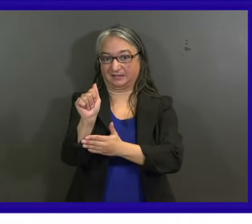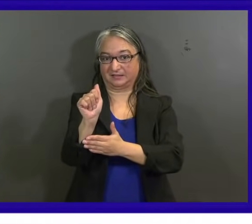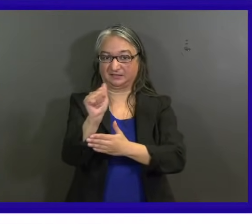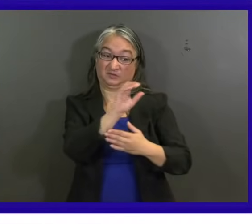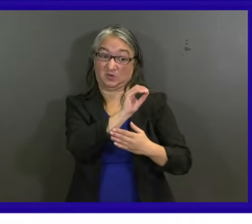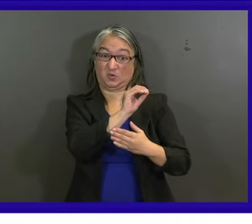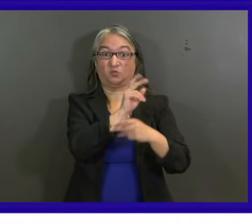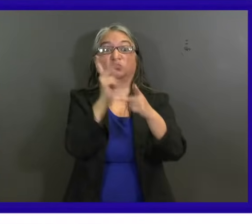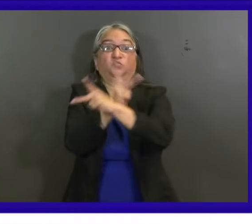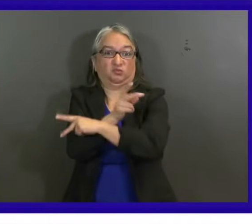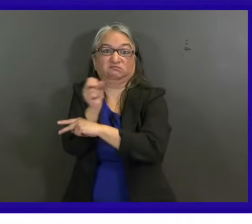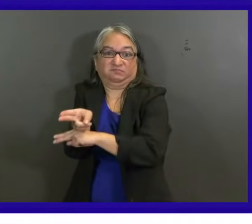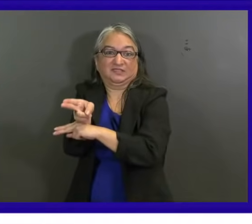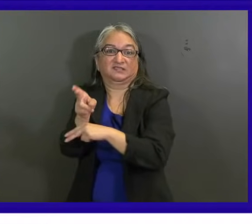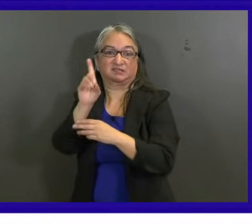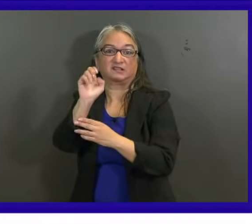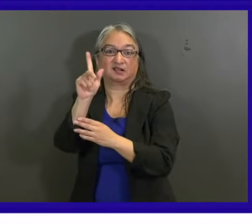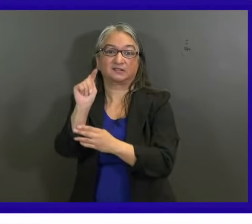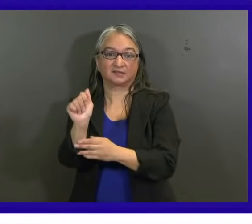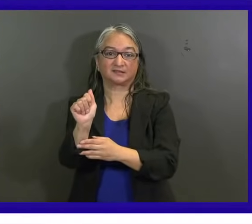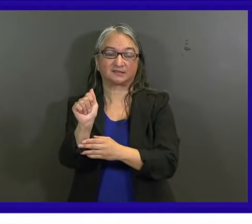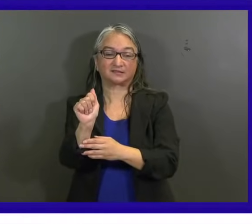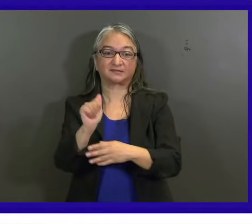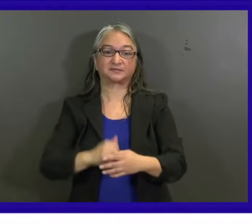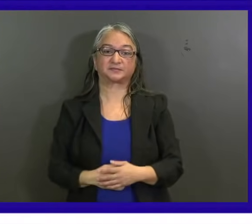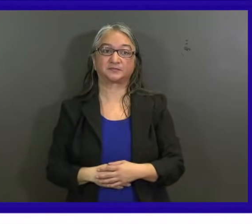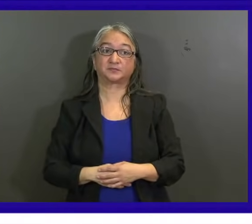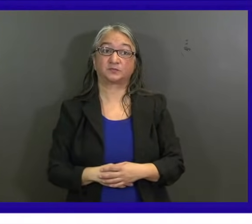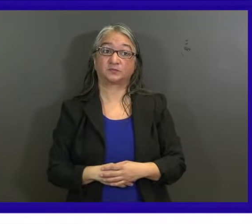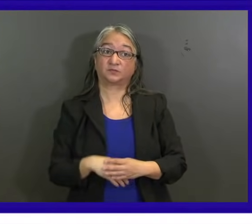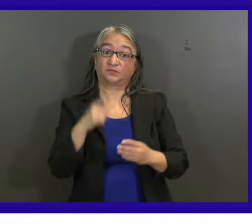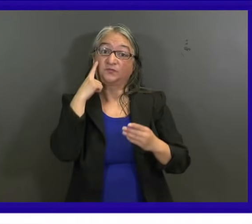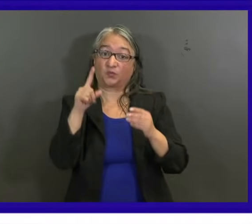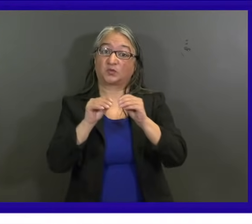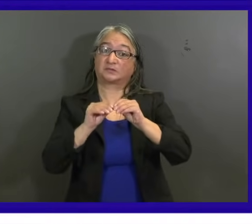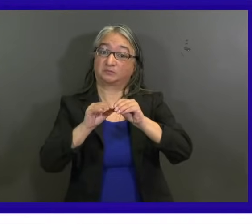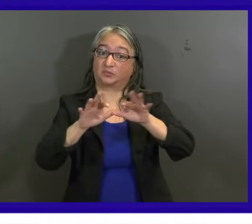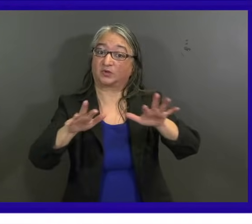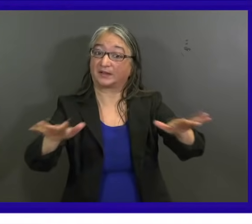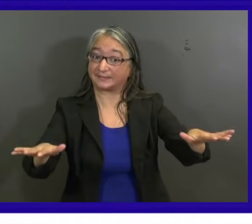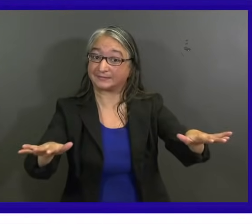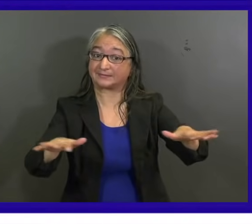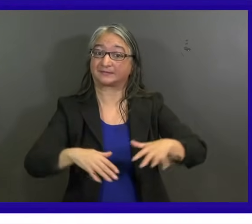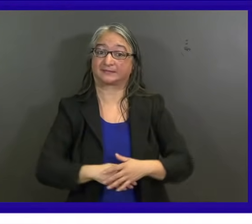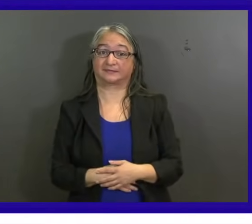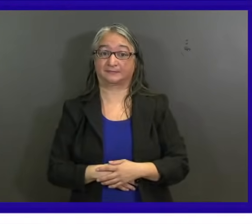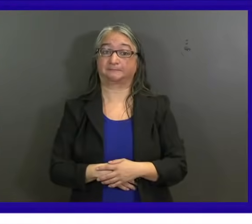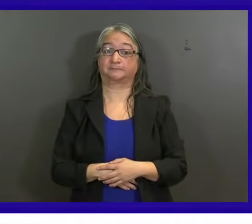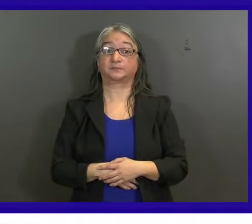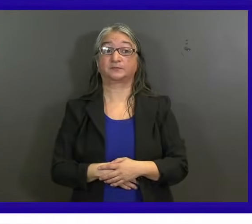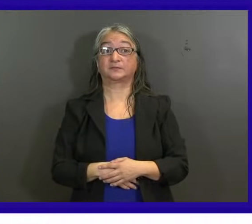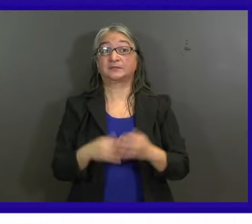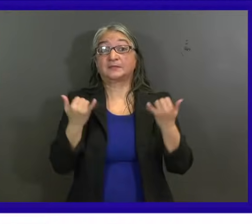how severe it is but just to be clear with the amount of increase in transmissibility